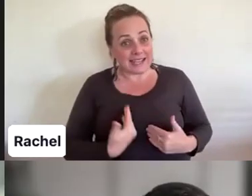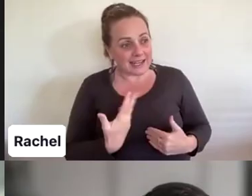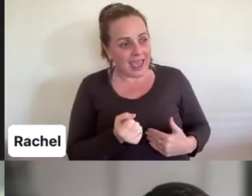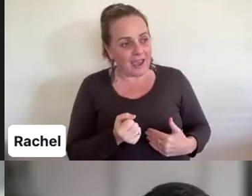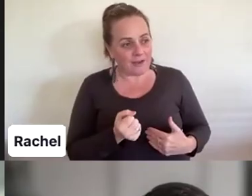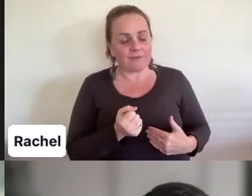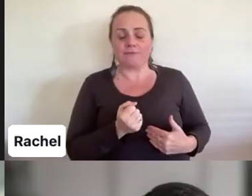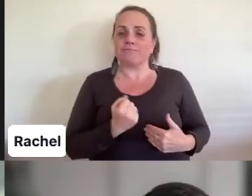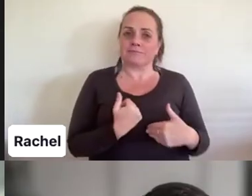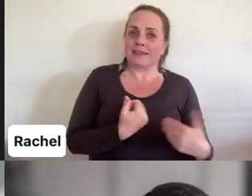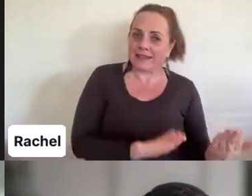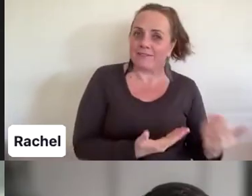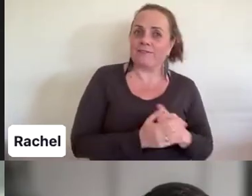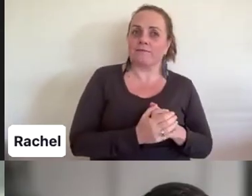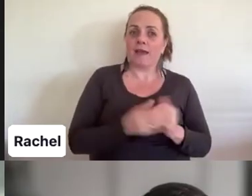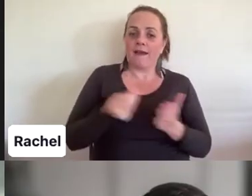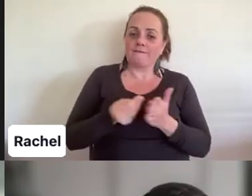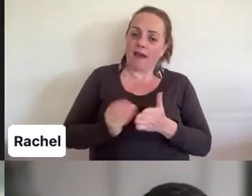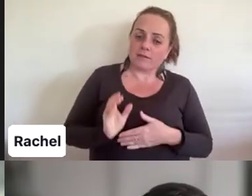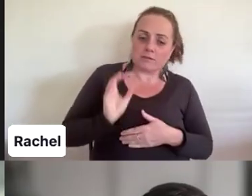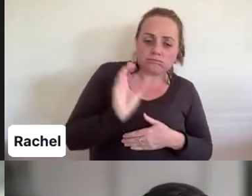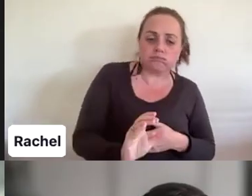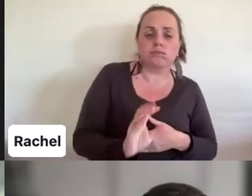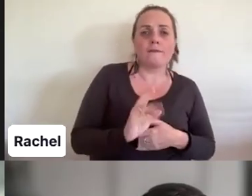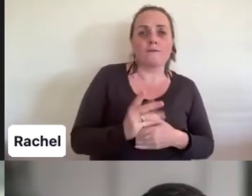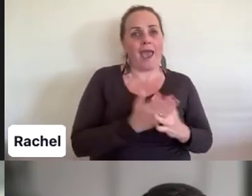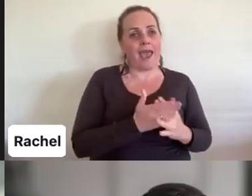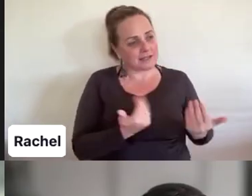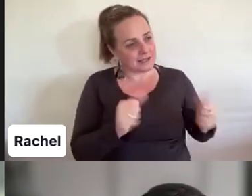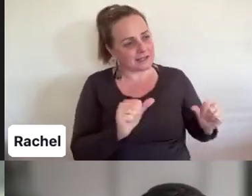and funding all of that side of things. So on that side of things we're doing really,